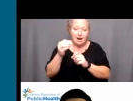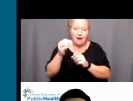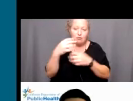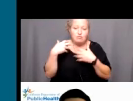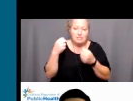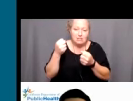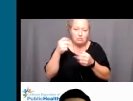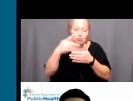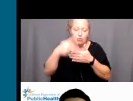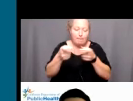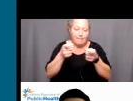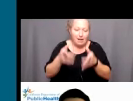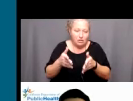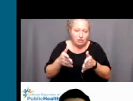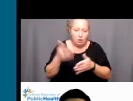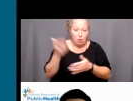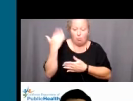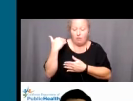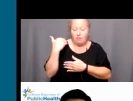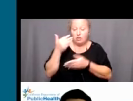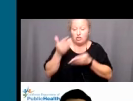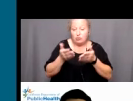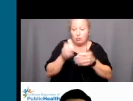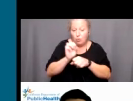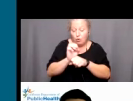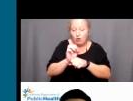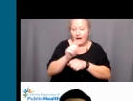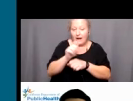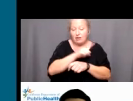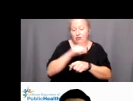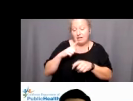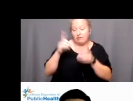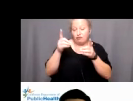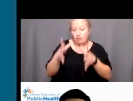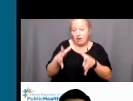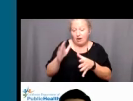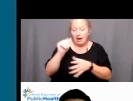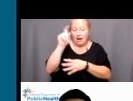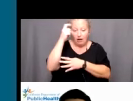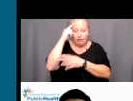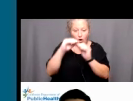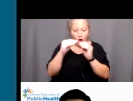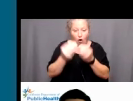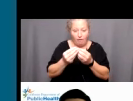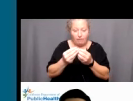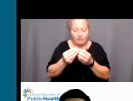she previously served as the legislative director at the governor's office of planning and research